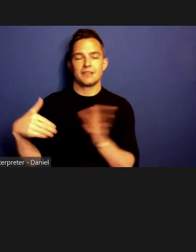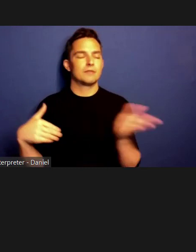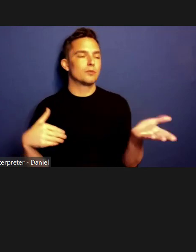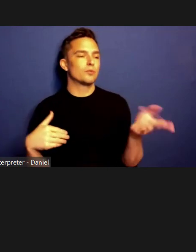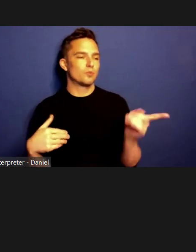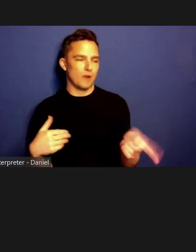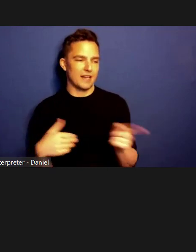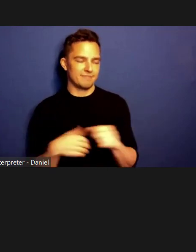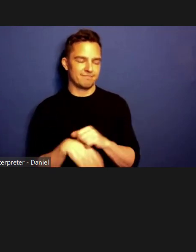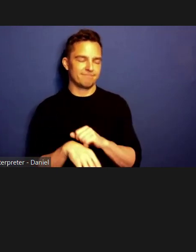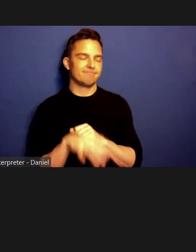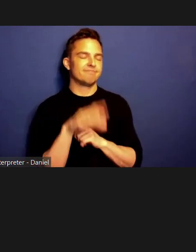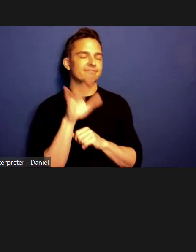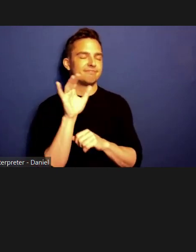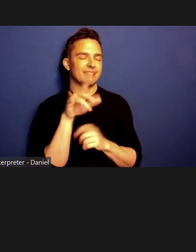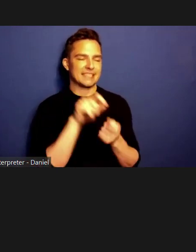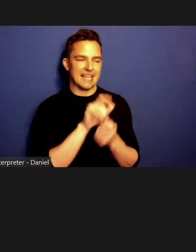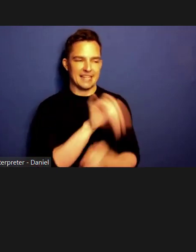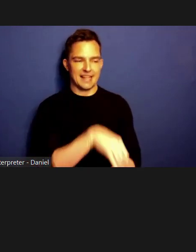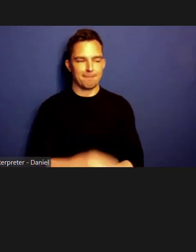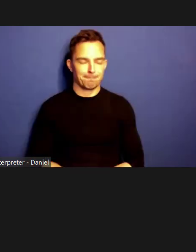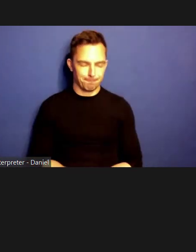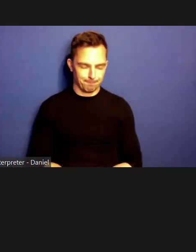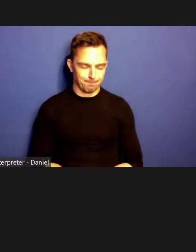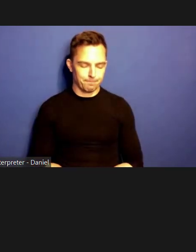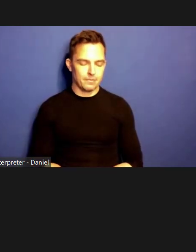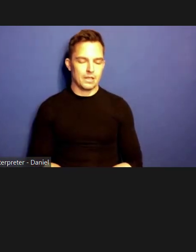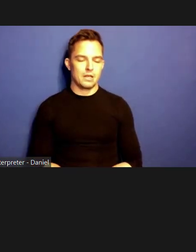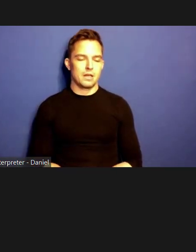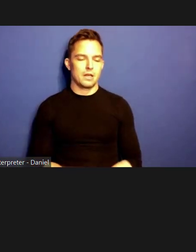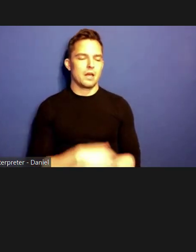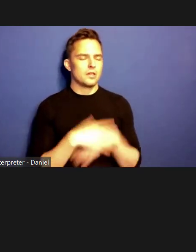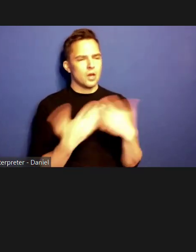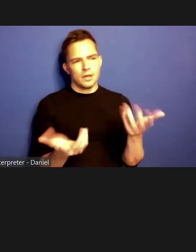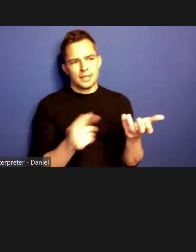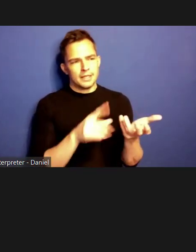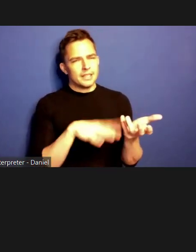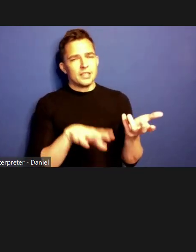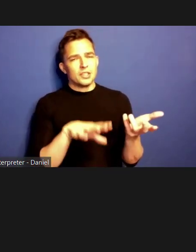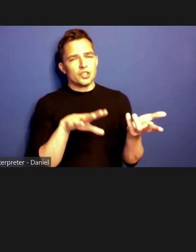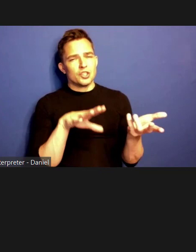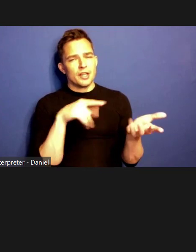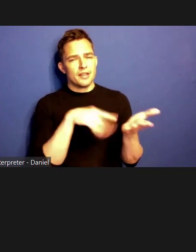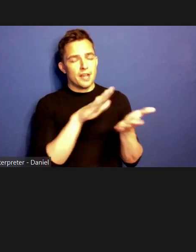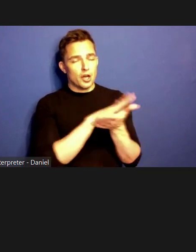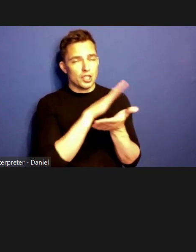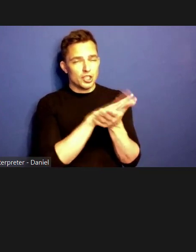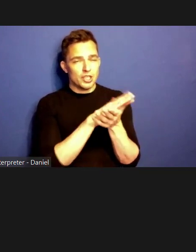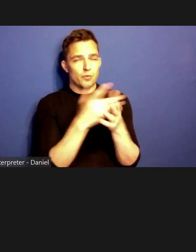So, is there is a sheet where we can explain the test to parents or guardians?